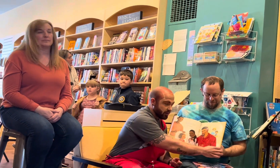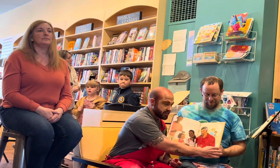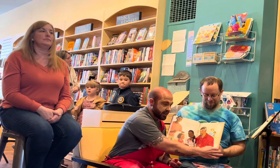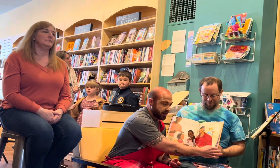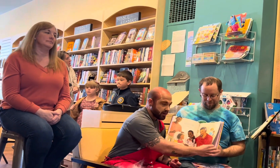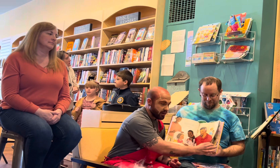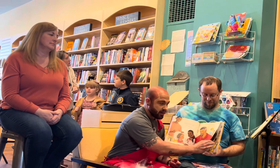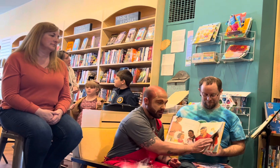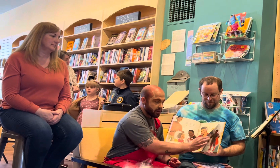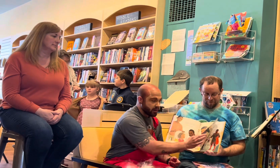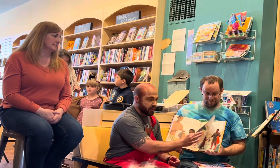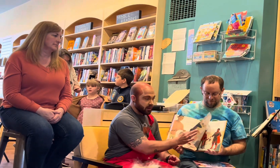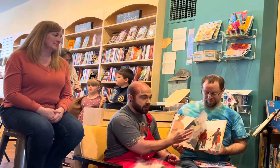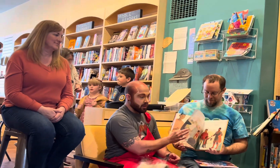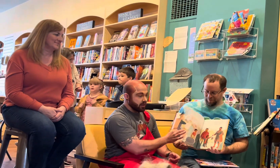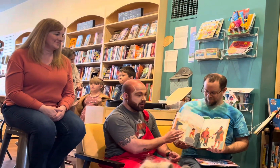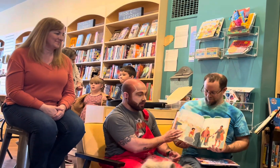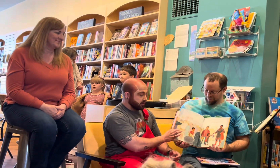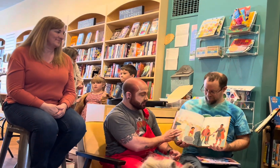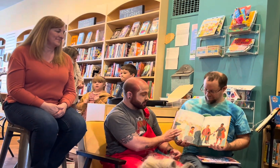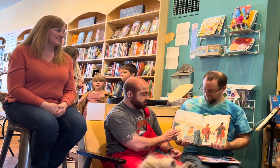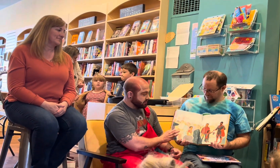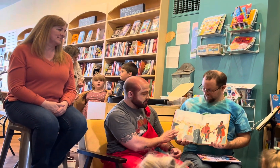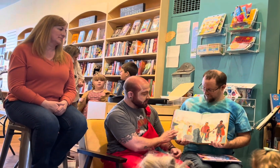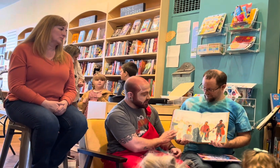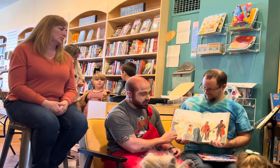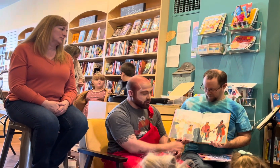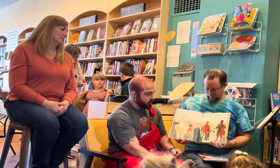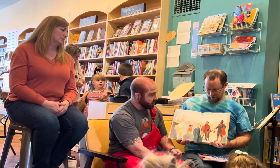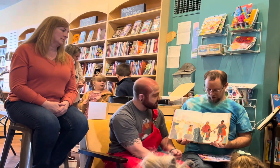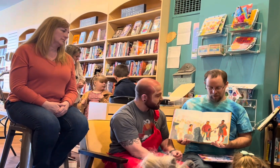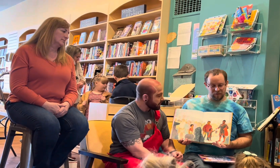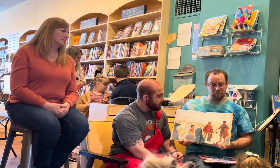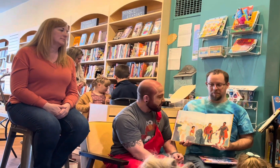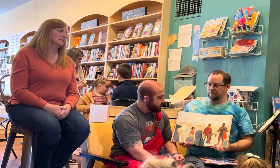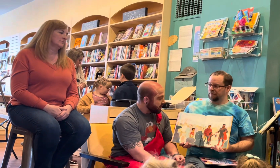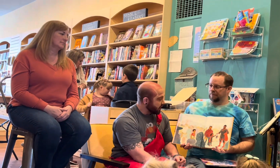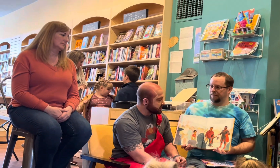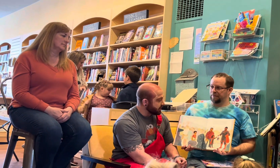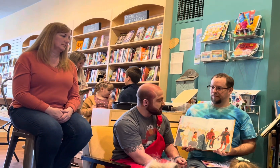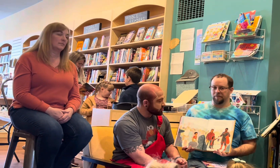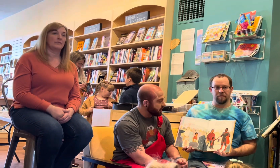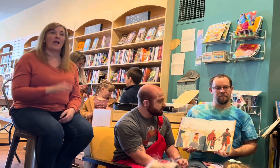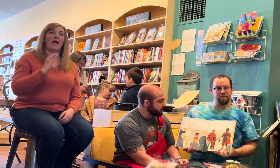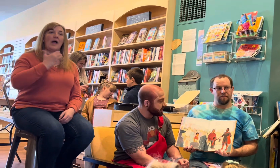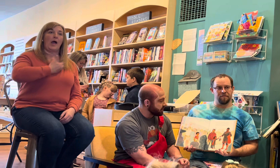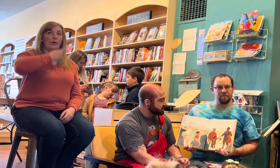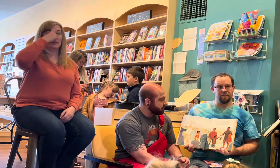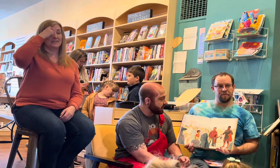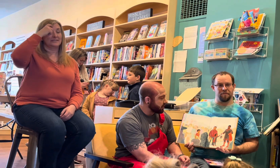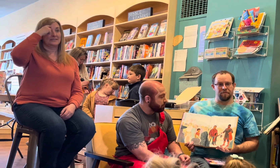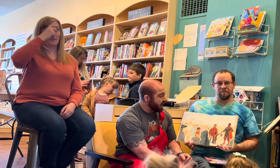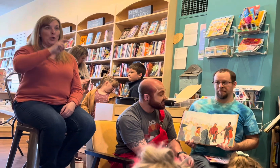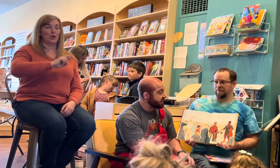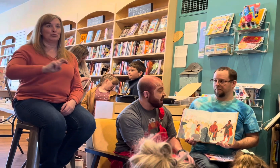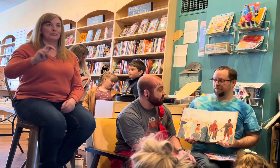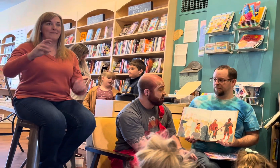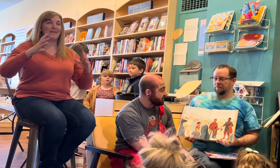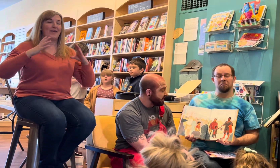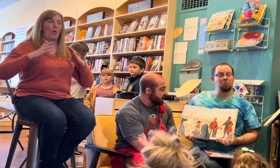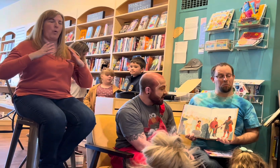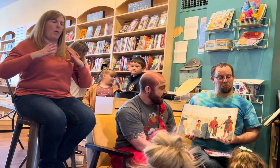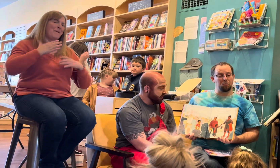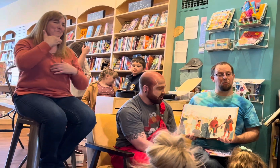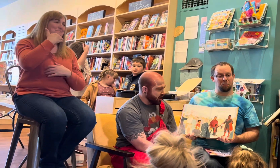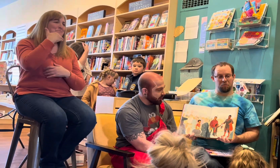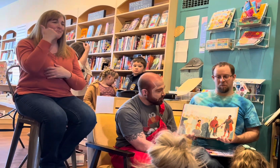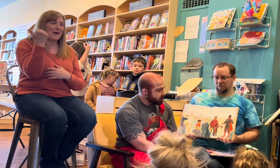When does he say his name? BUSTER: We're almost there. It's not too long. Our summer trip turned out to be the best ever. At the comic book